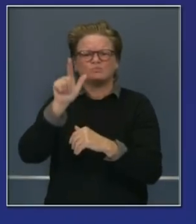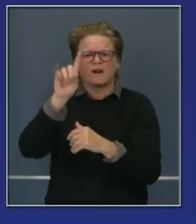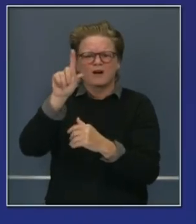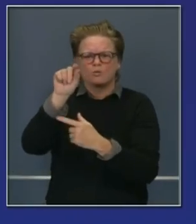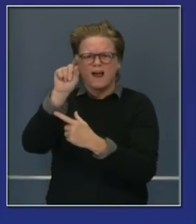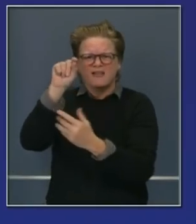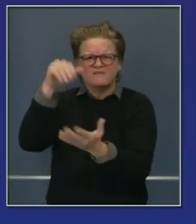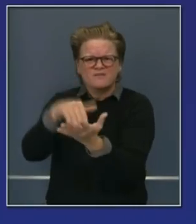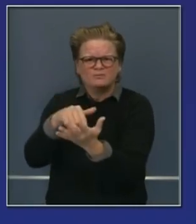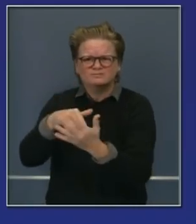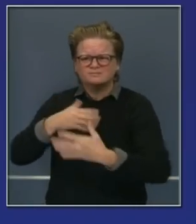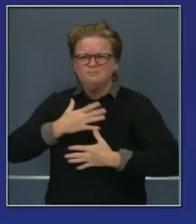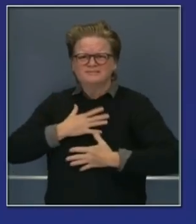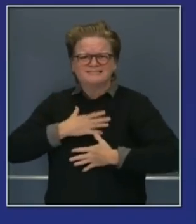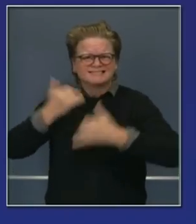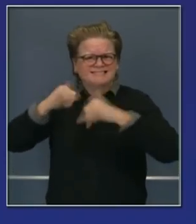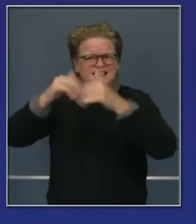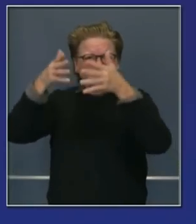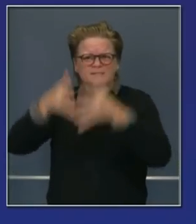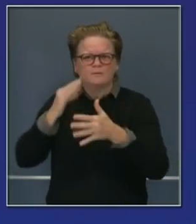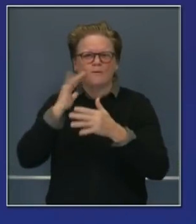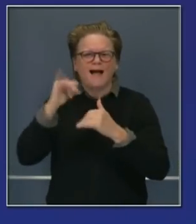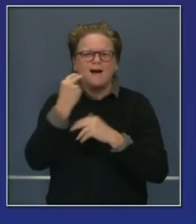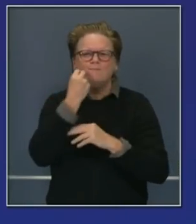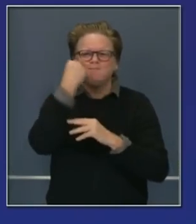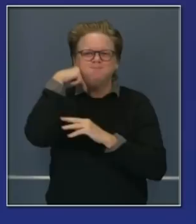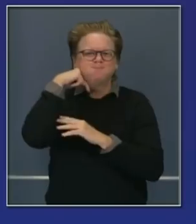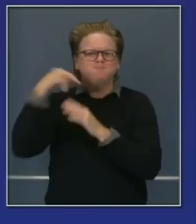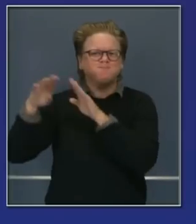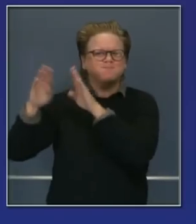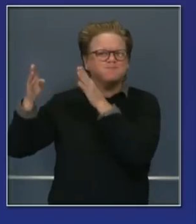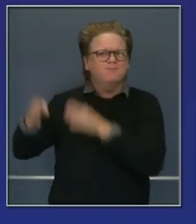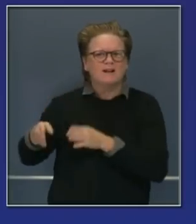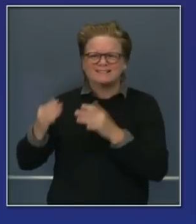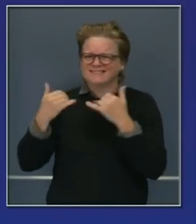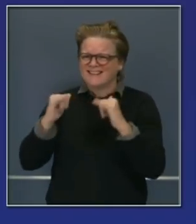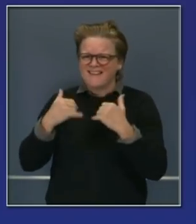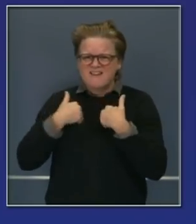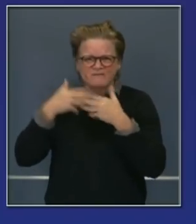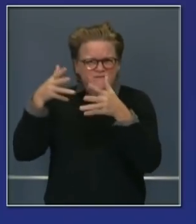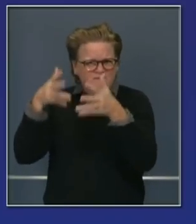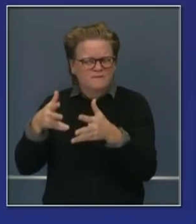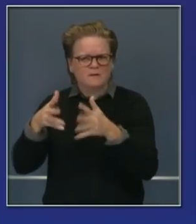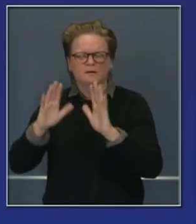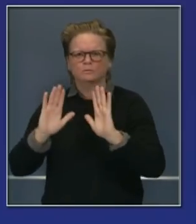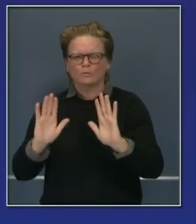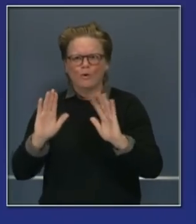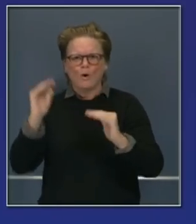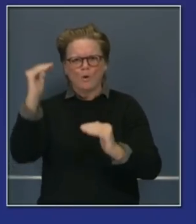SYSTEM. WE STILL HAVE OVER 20,000 VENTILATORS AVAILABLE.